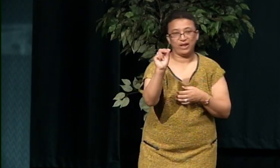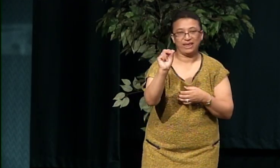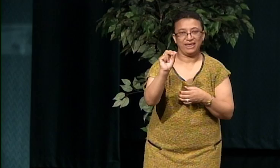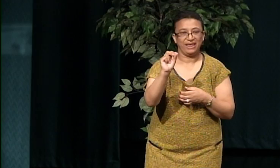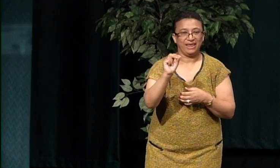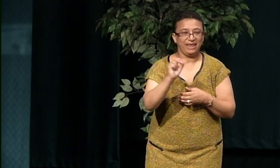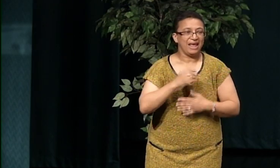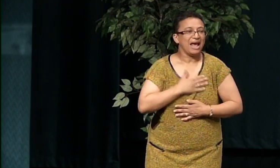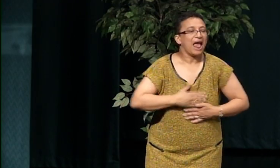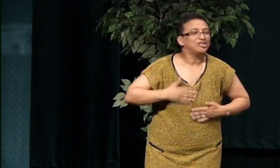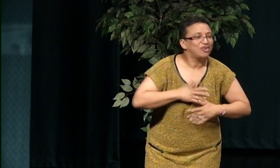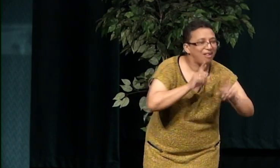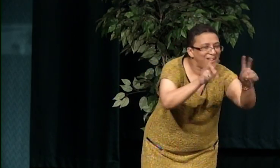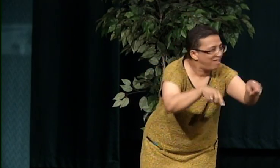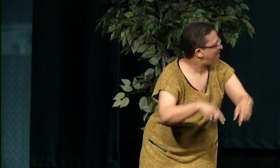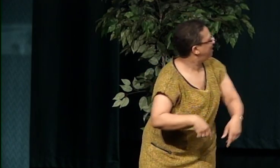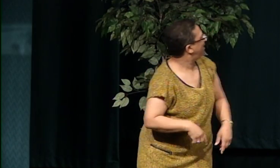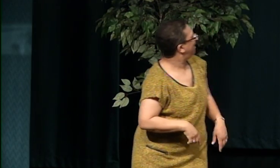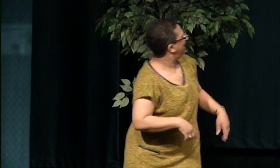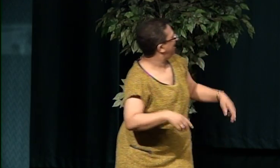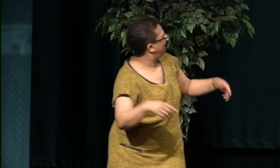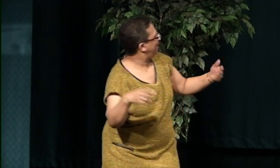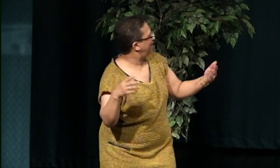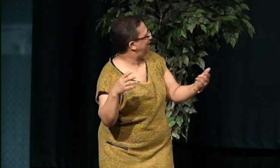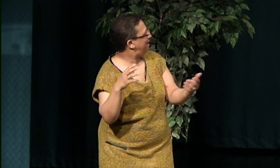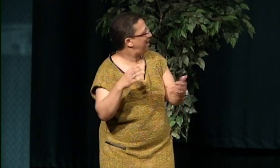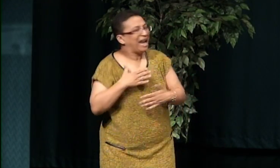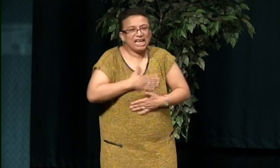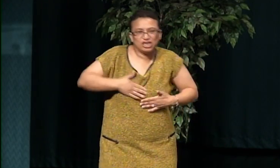And then article 30, entertainment, cultural life,